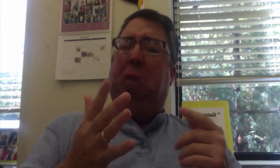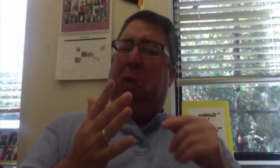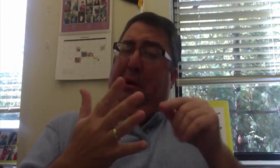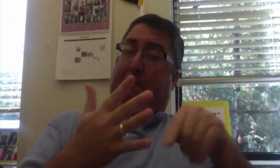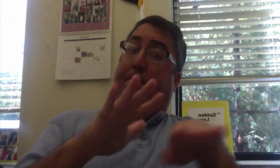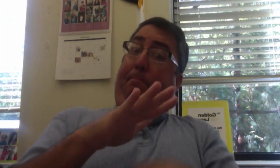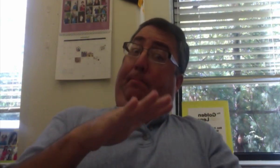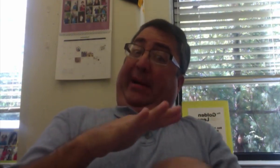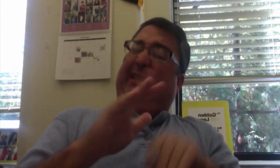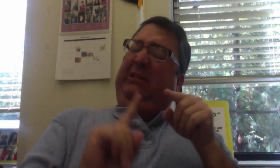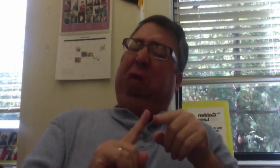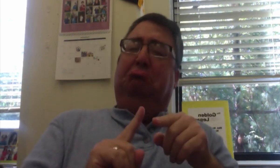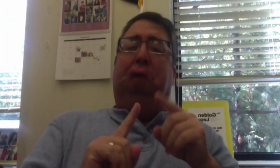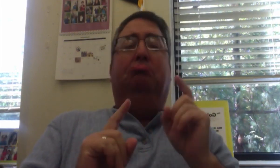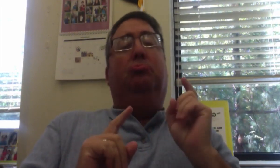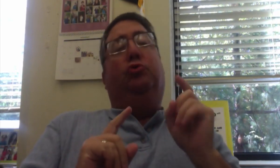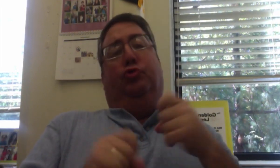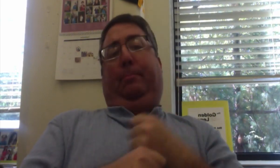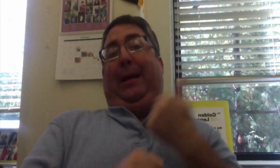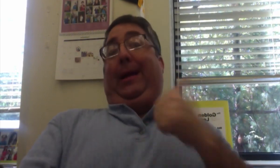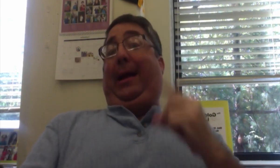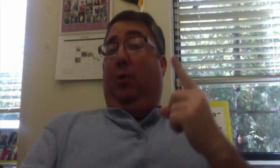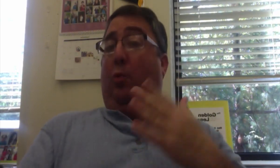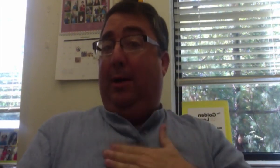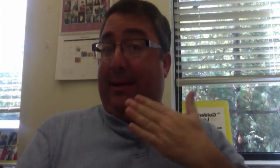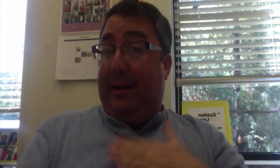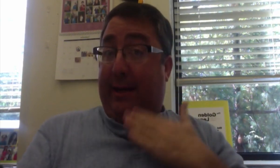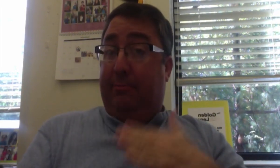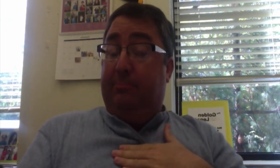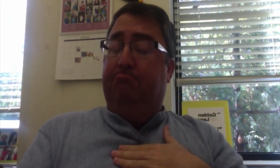these basics should make anyone happy in watching the story.